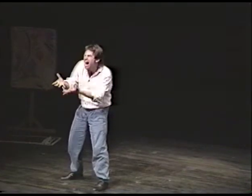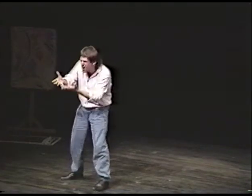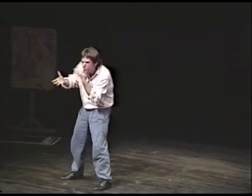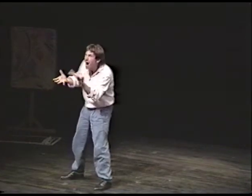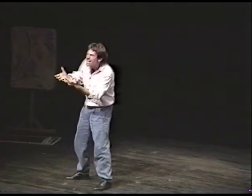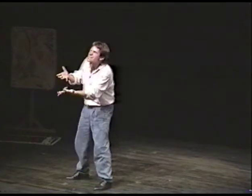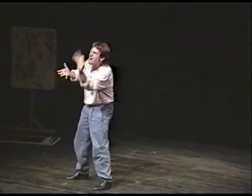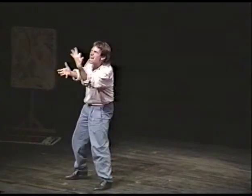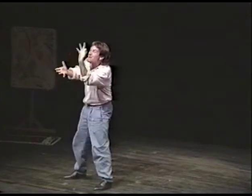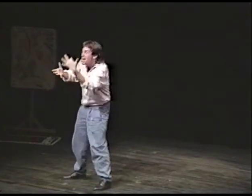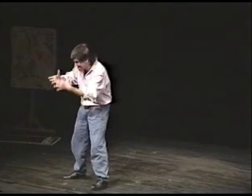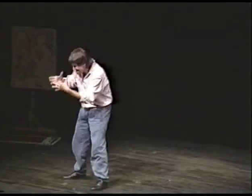Fresh ripe melons.